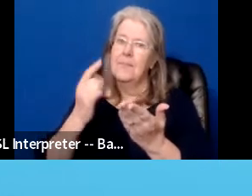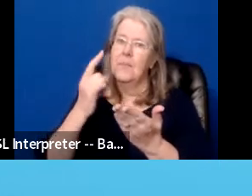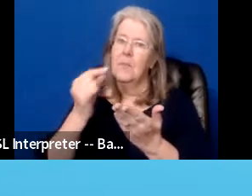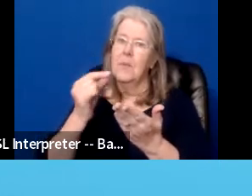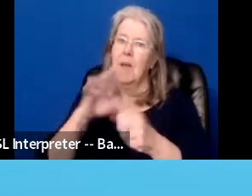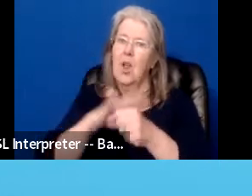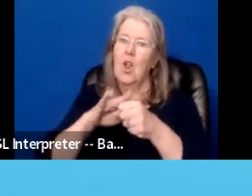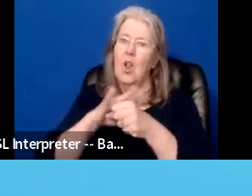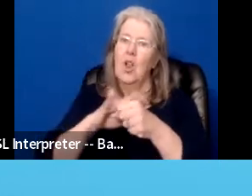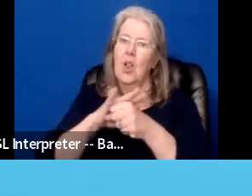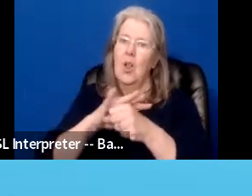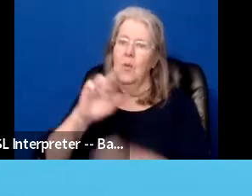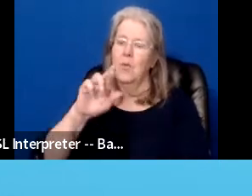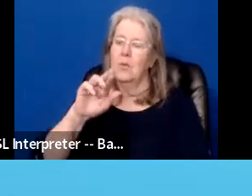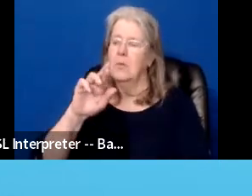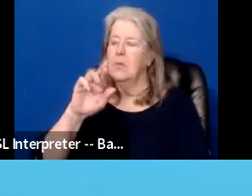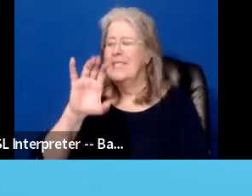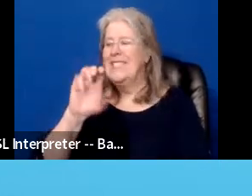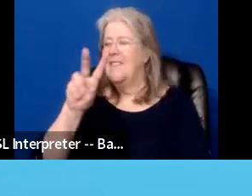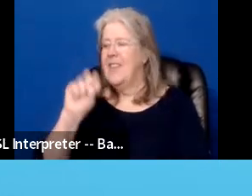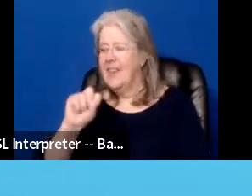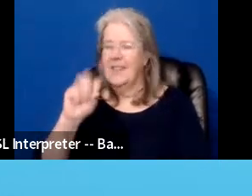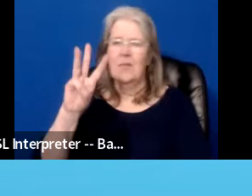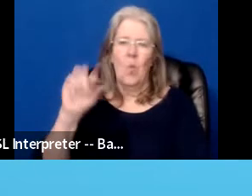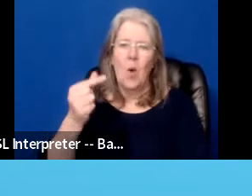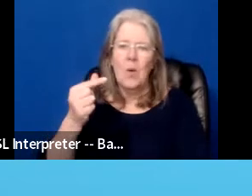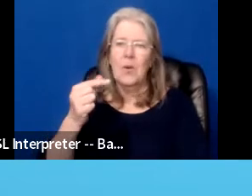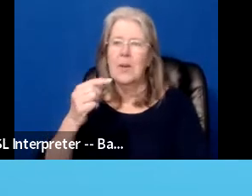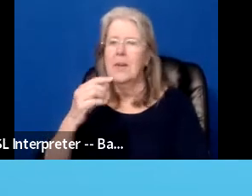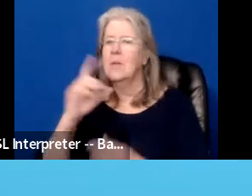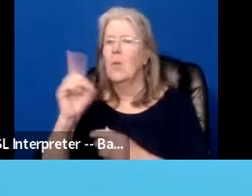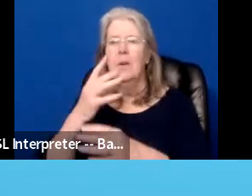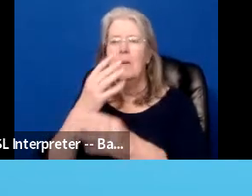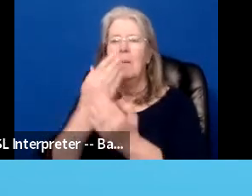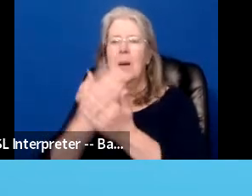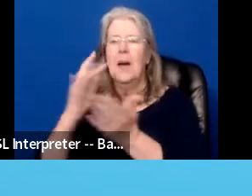trusted pharmacy or your local trusted store where you get medical supplies, and ask them